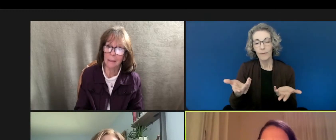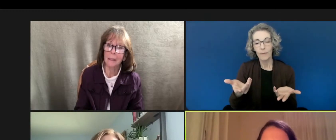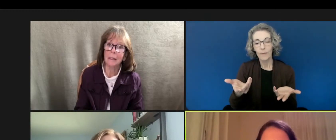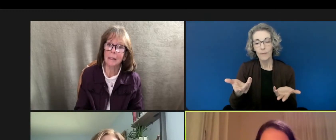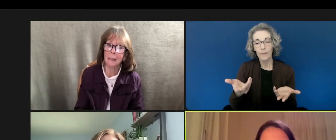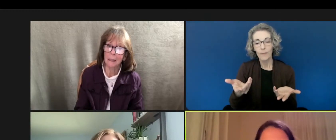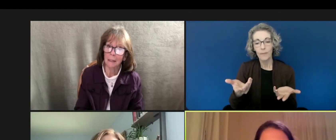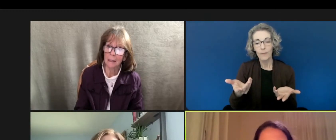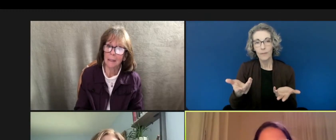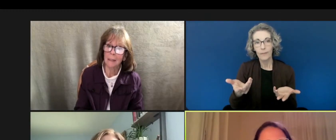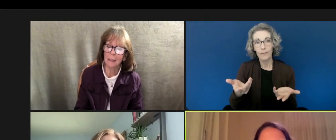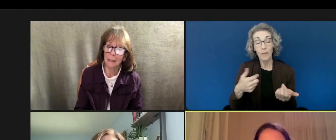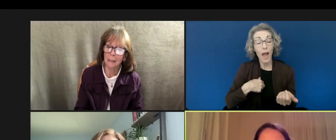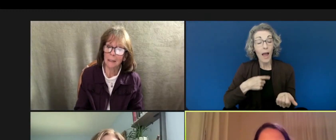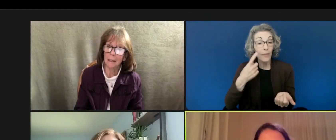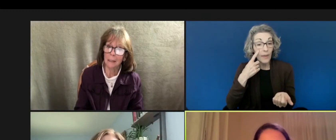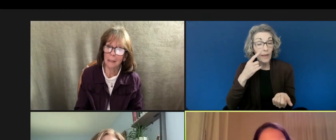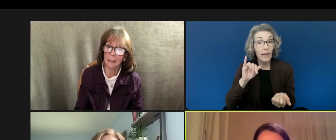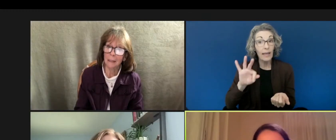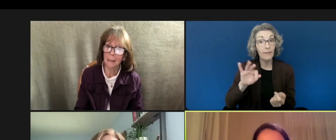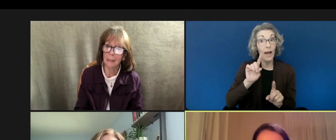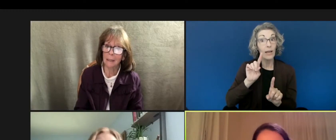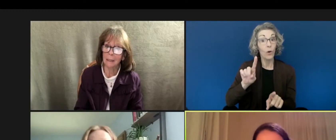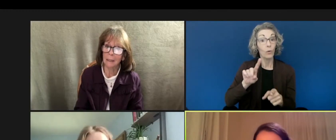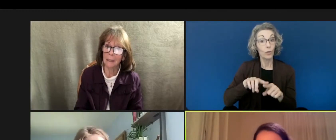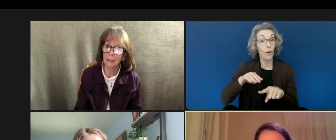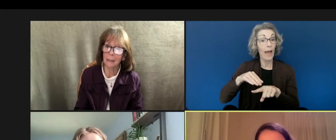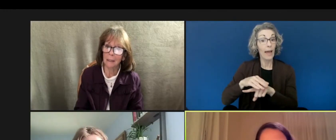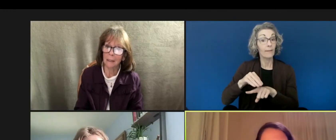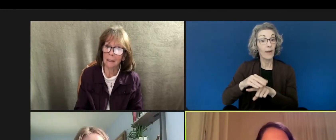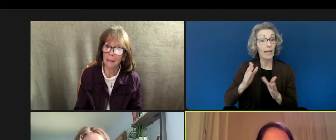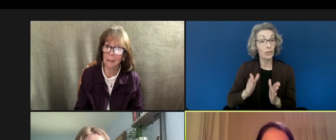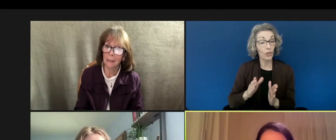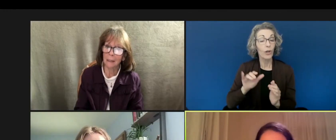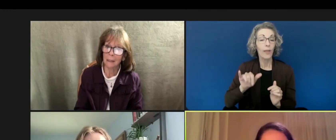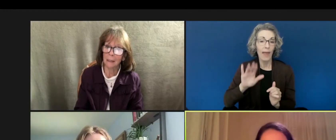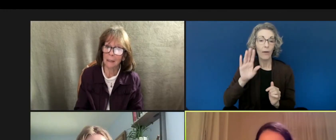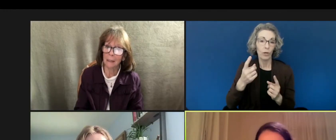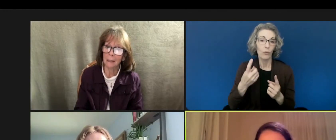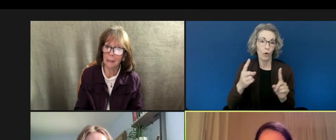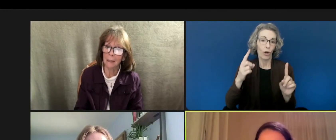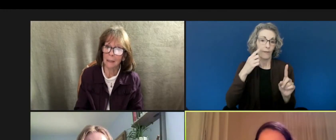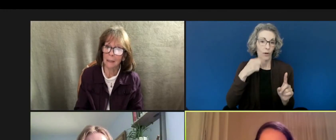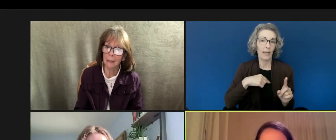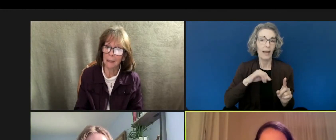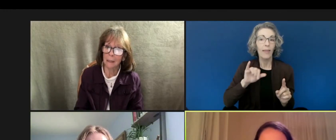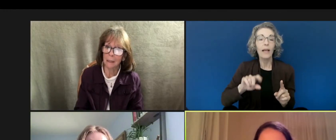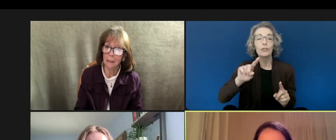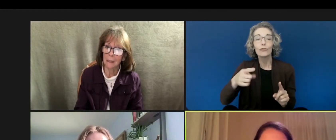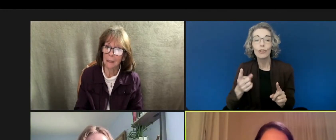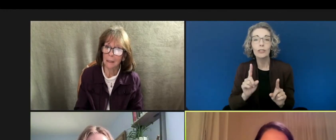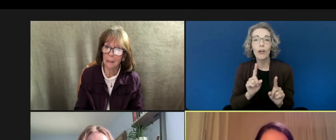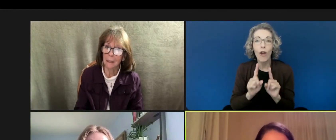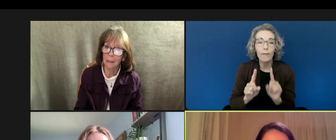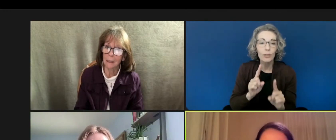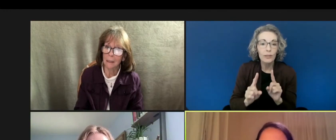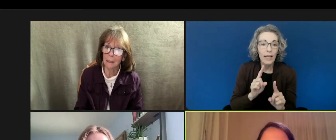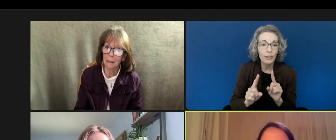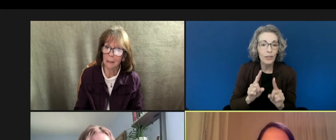I think going to an advisor would work for me, because it's just a conversation. Nothing is formal nothing, I think so.